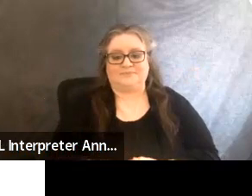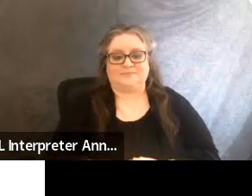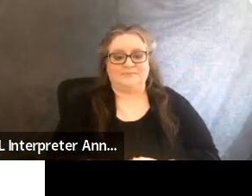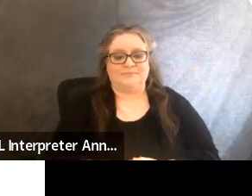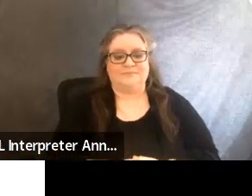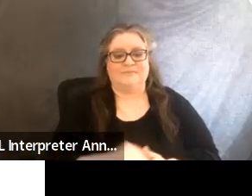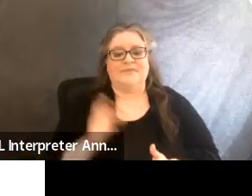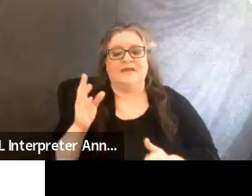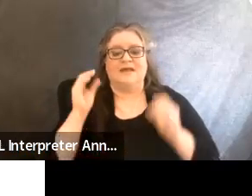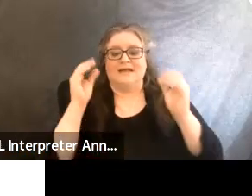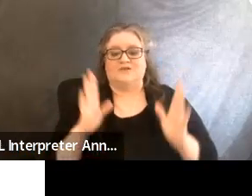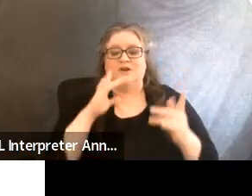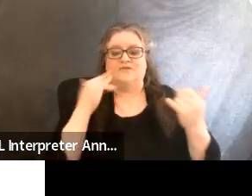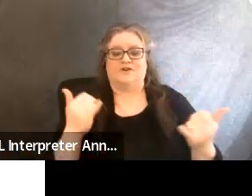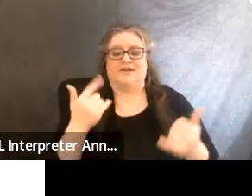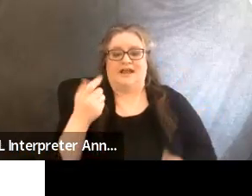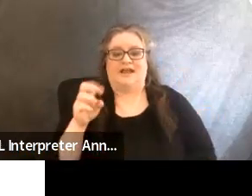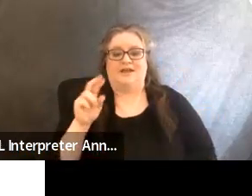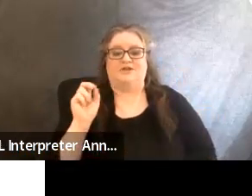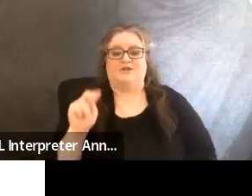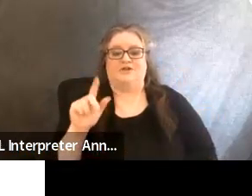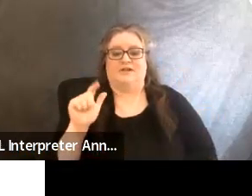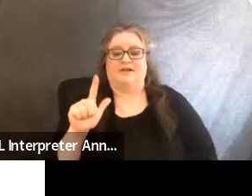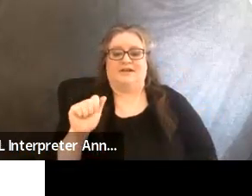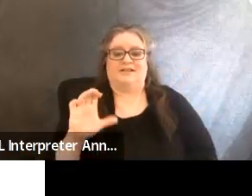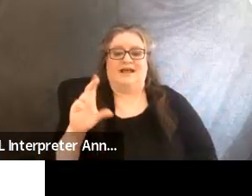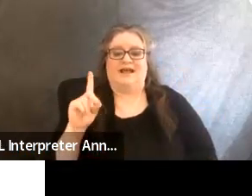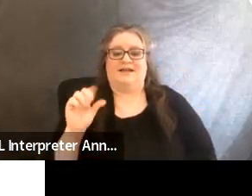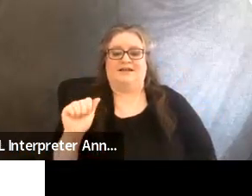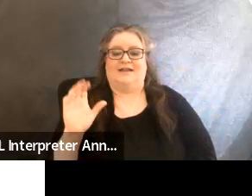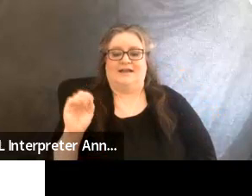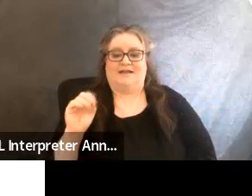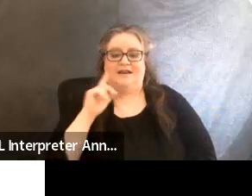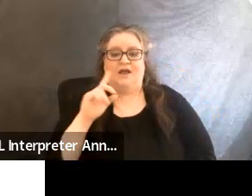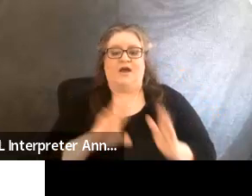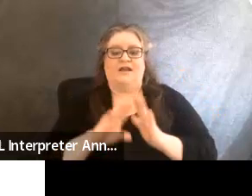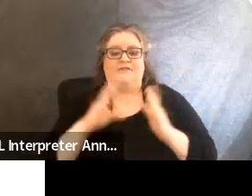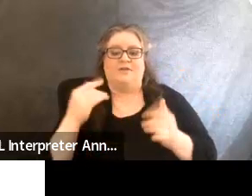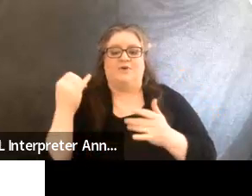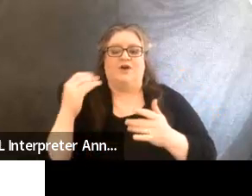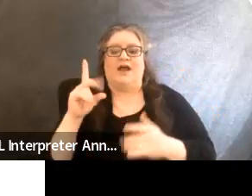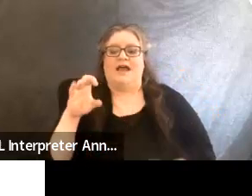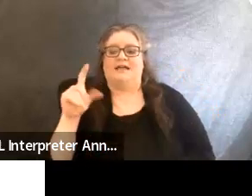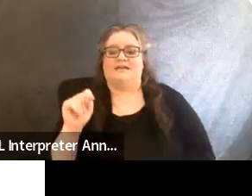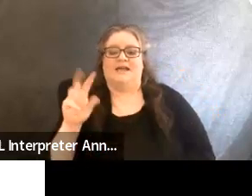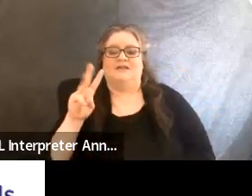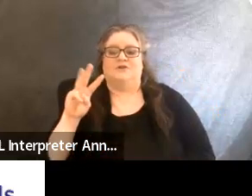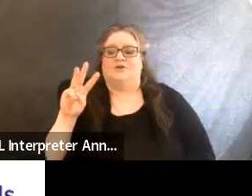Your instructor for today will be Gerson Lacdao, a developer at Desert Wing Design, LLC.